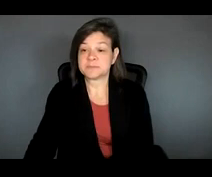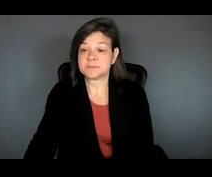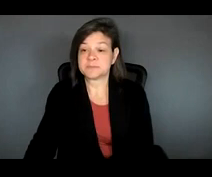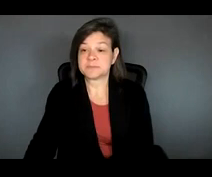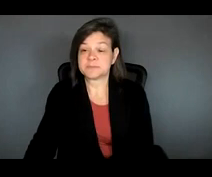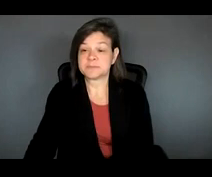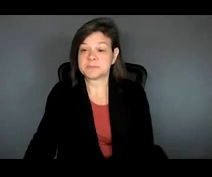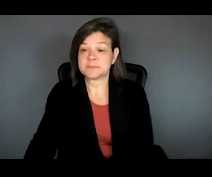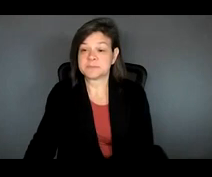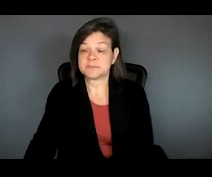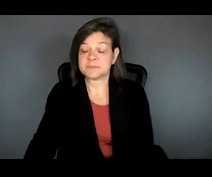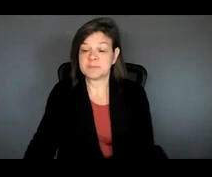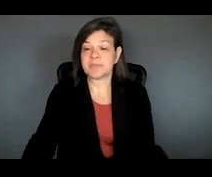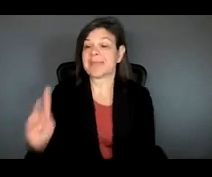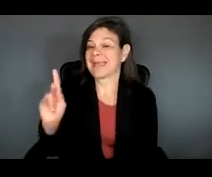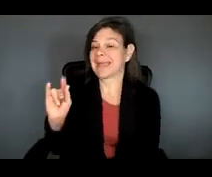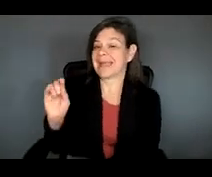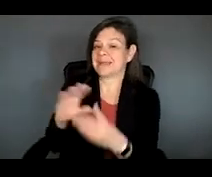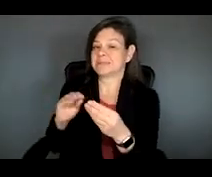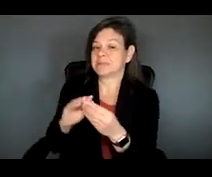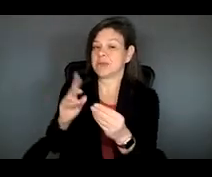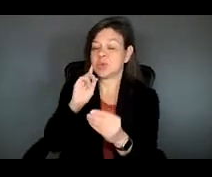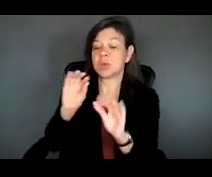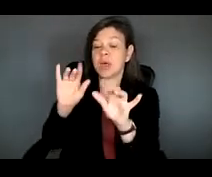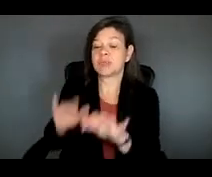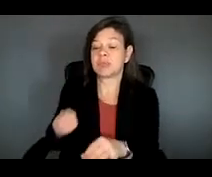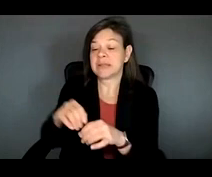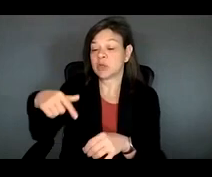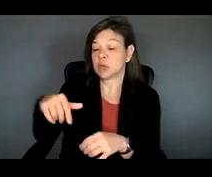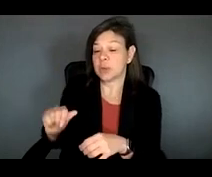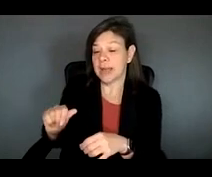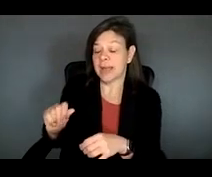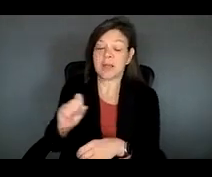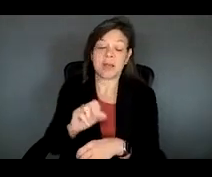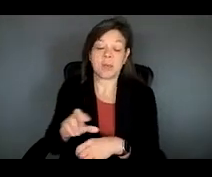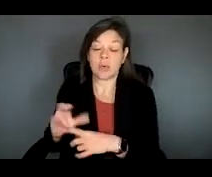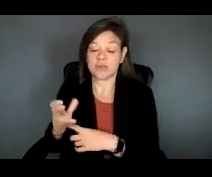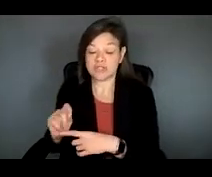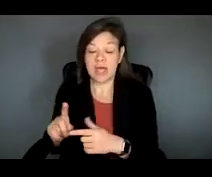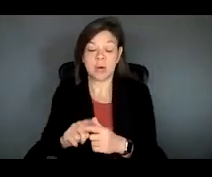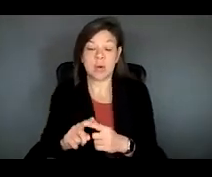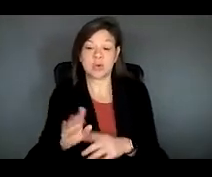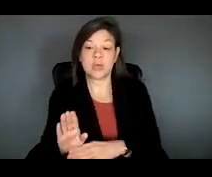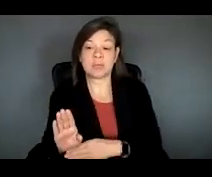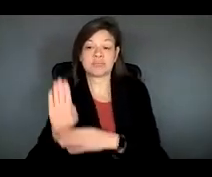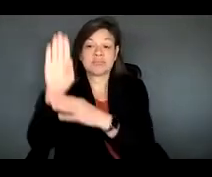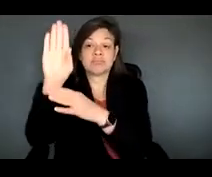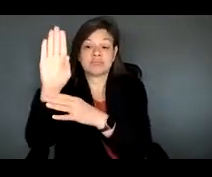Just remember you can put anything in the Q&A box or raise your hand and we can un-mute you, if you'd like to voice your question.